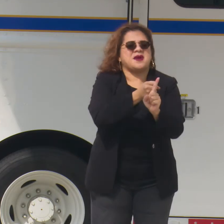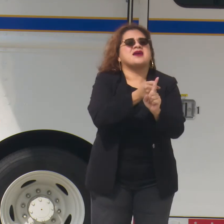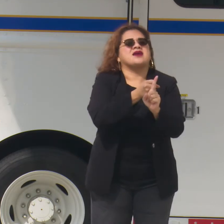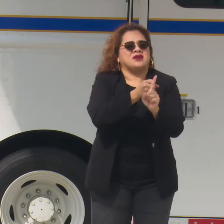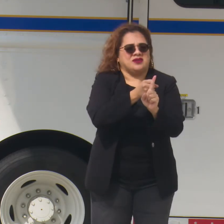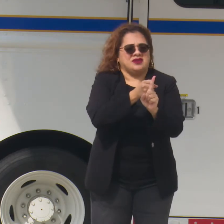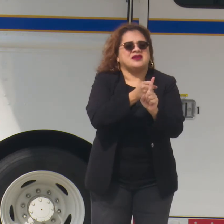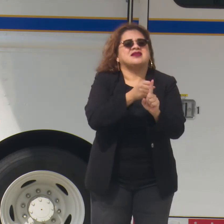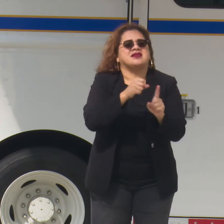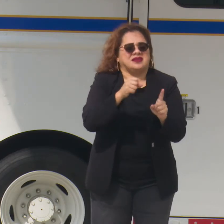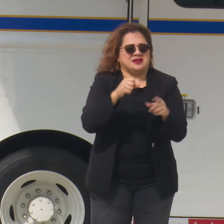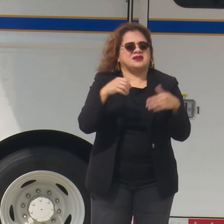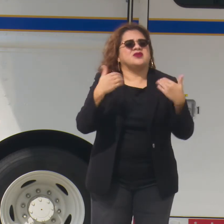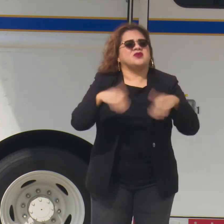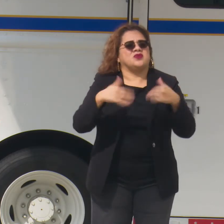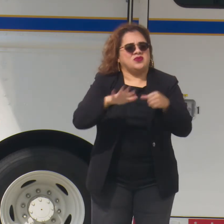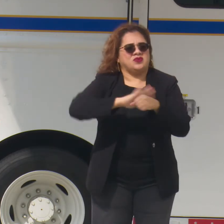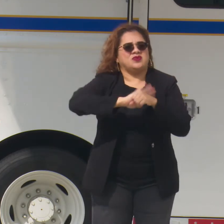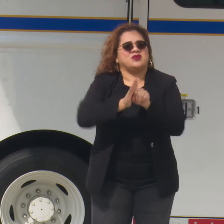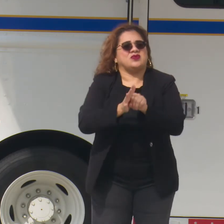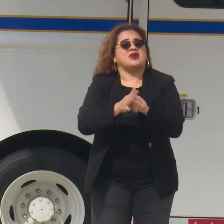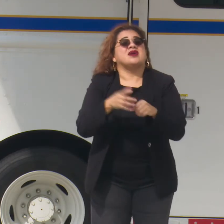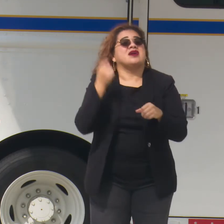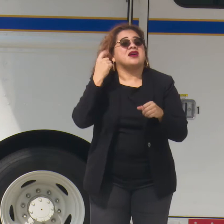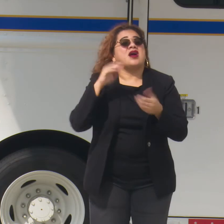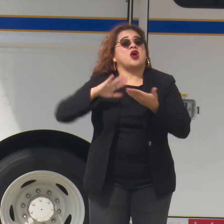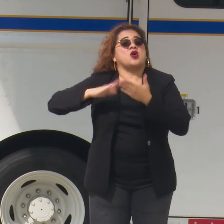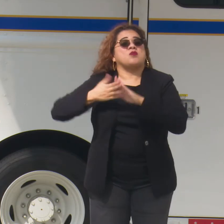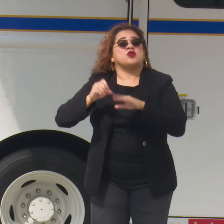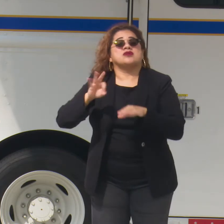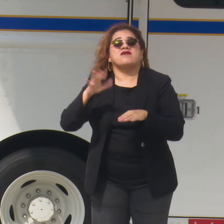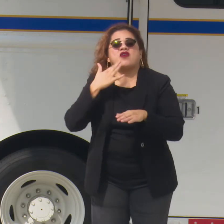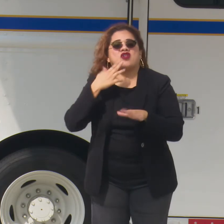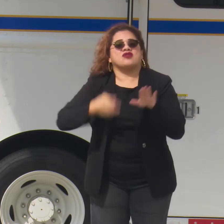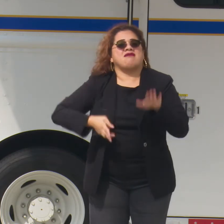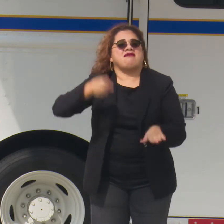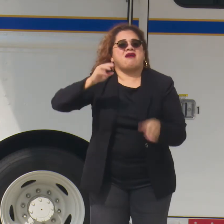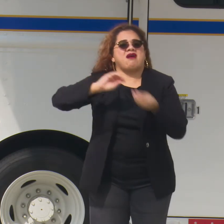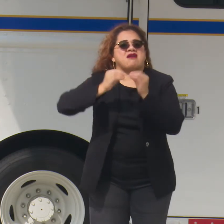and those impacted are mostly communities of color.